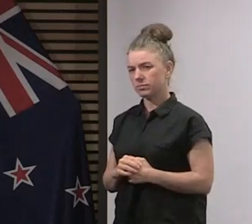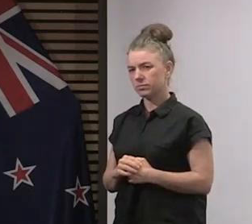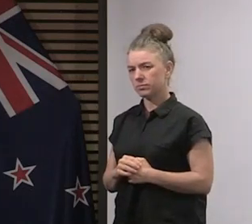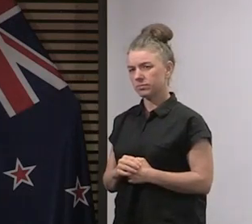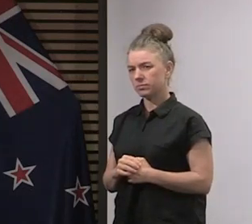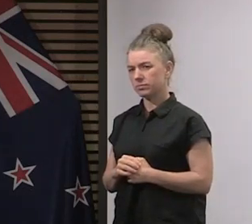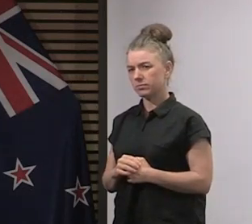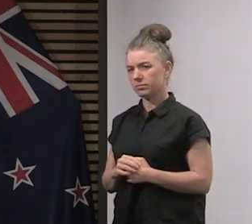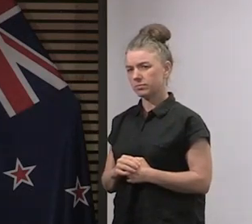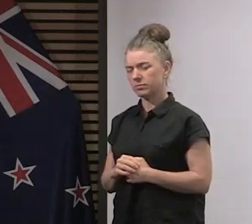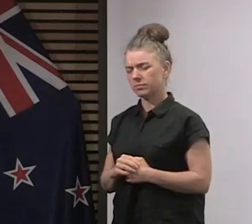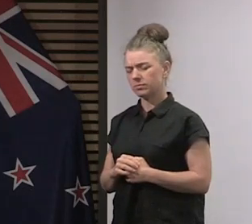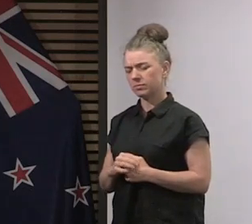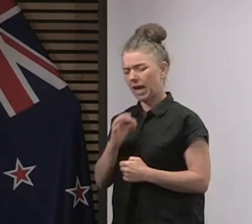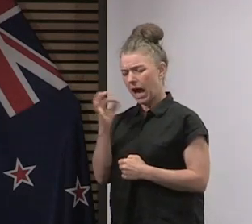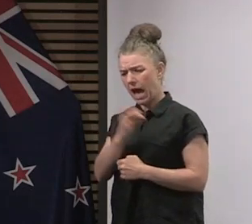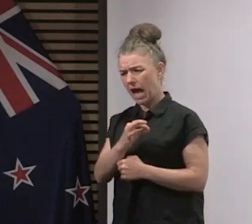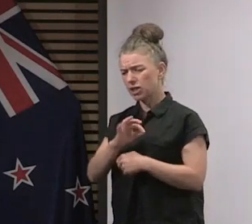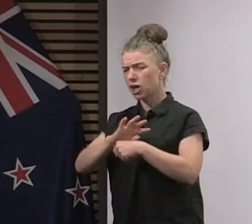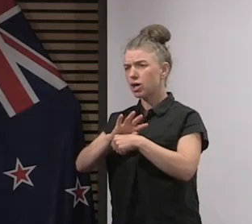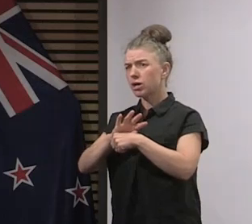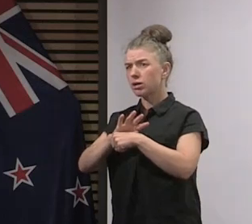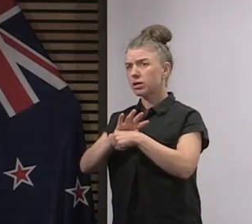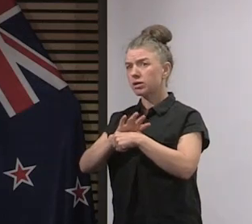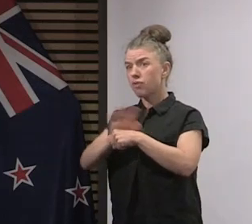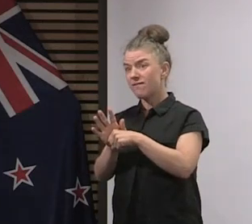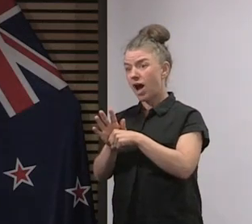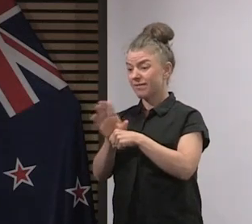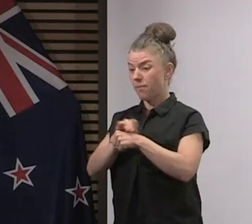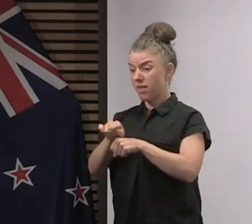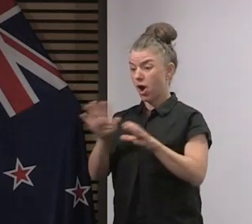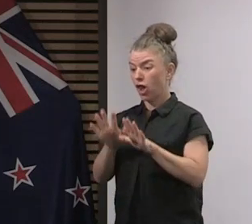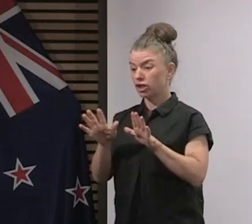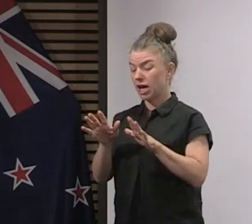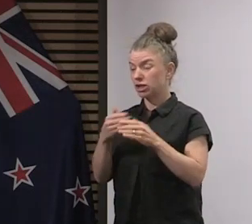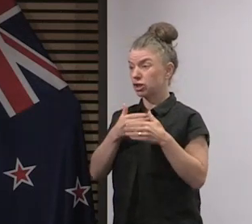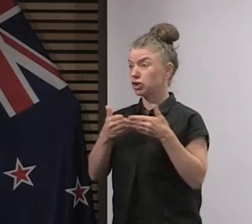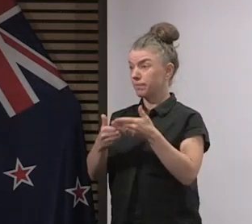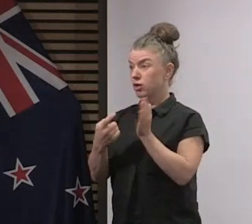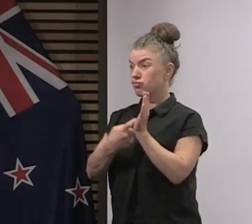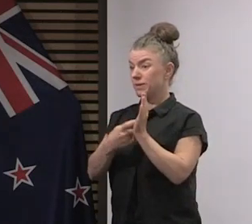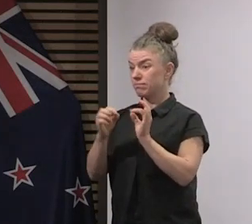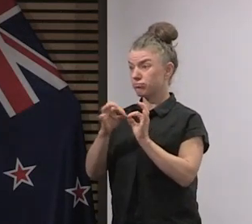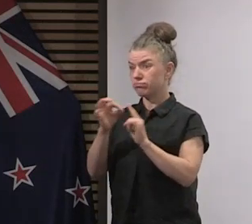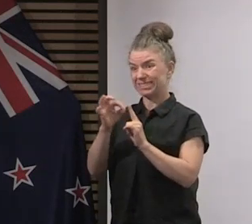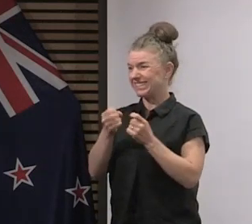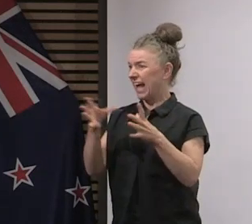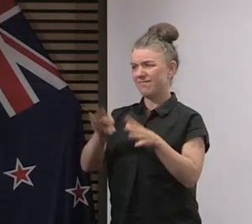Just to follow on, what is our subsequent contact raising found about the Ruby Princess cluster, do we know where it